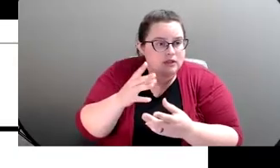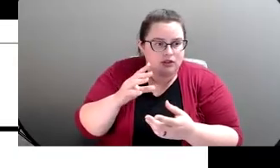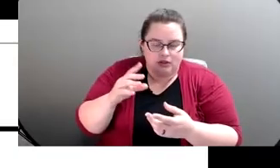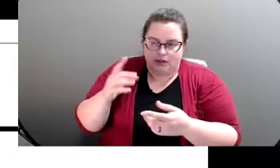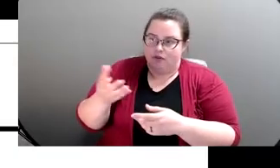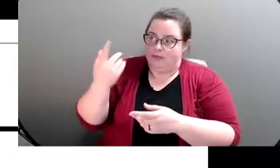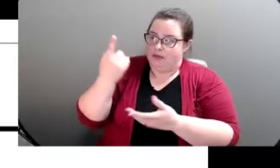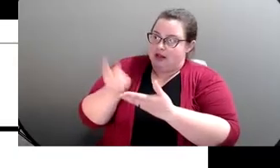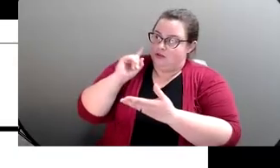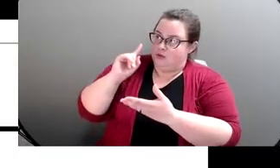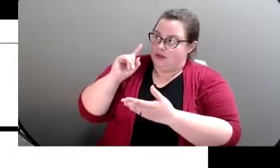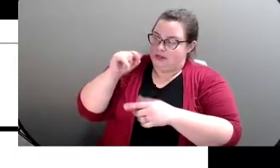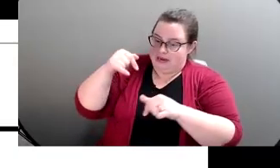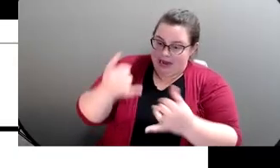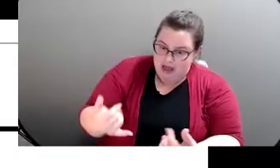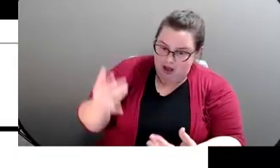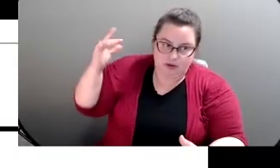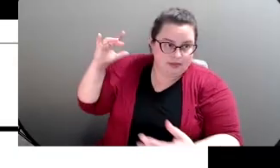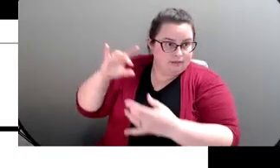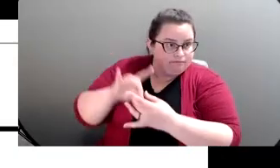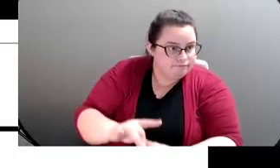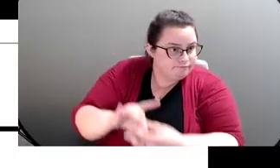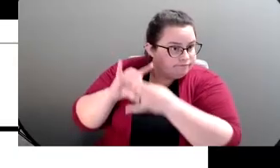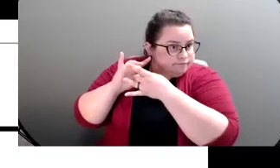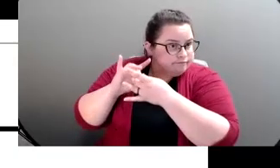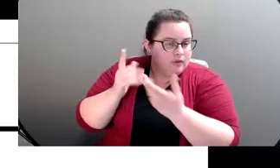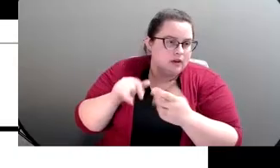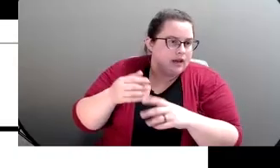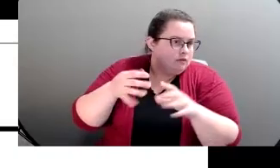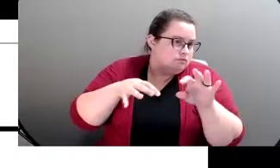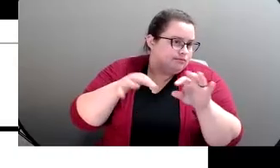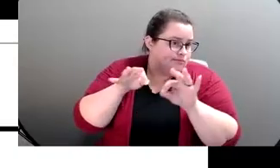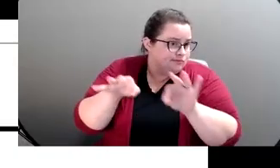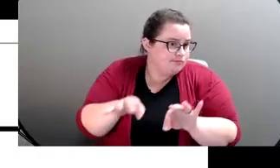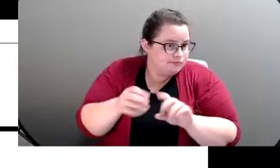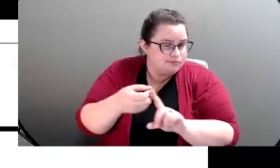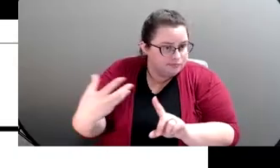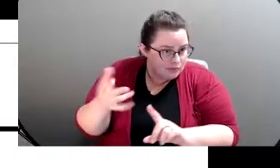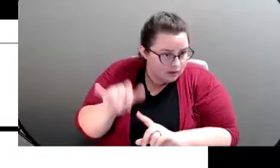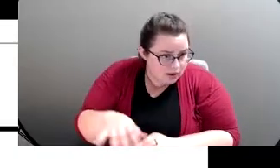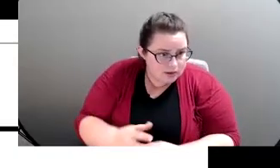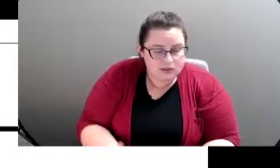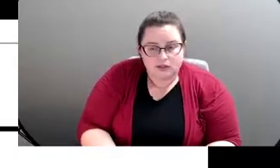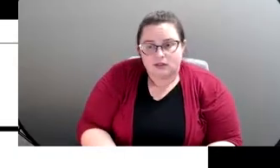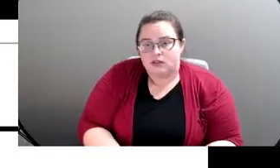to the activities that we're going to be doing in the upcoming week. And, we could add